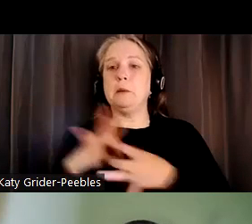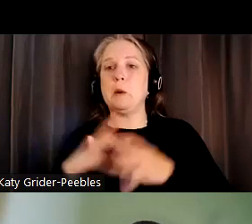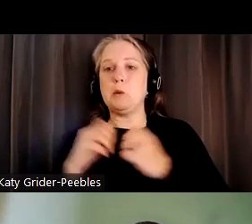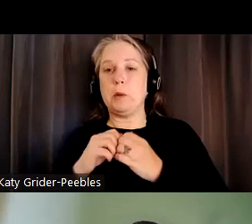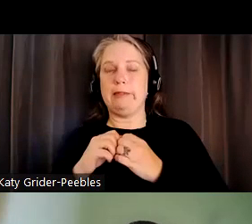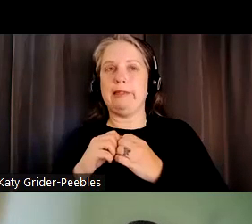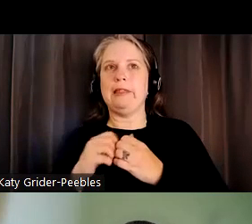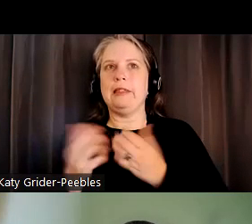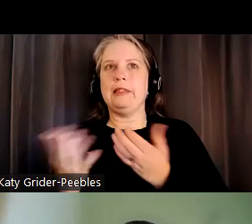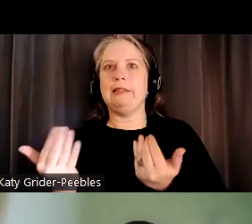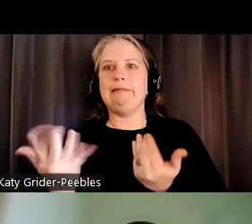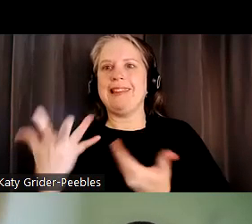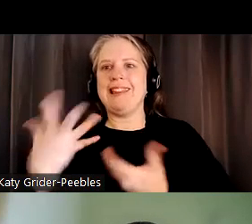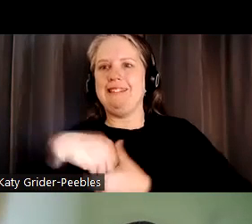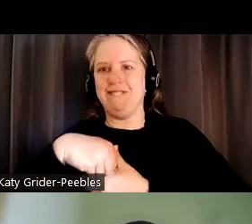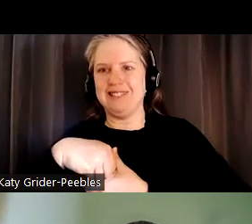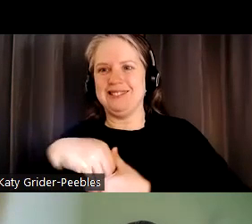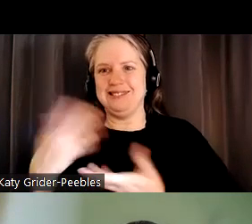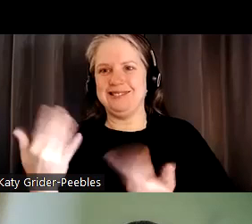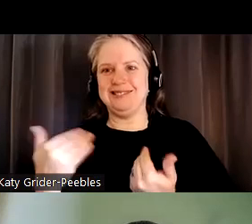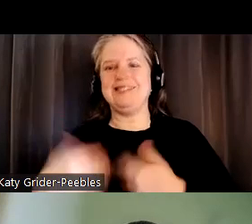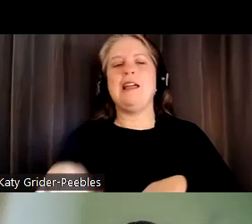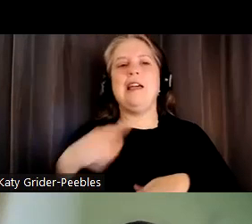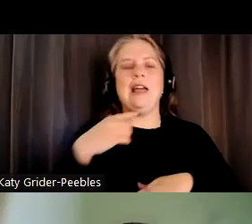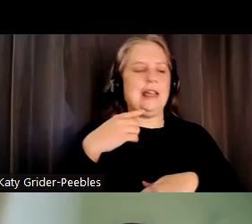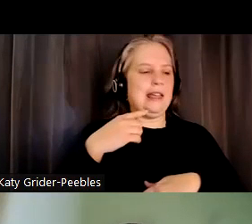I can tell by the language used in an